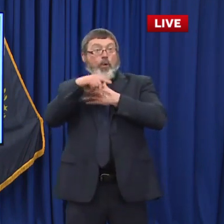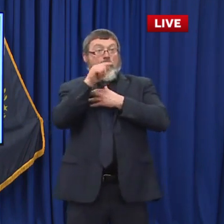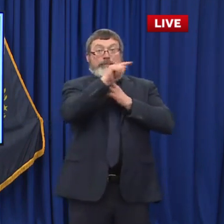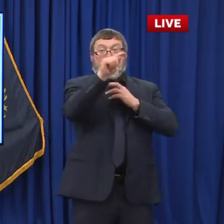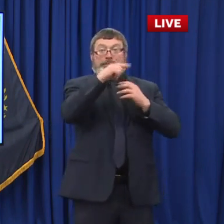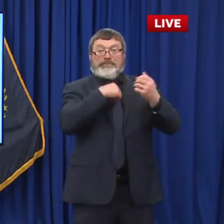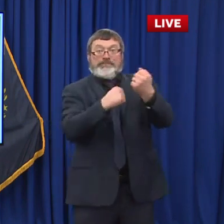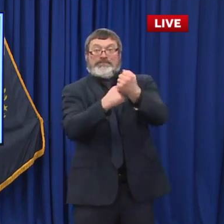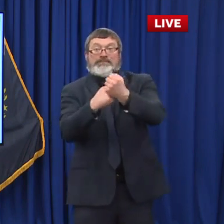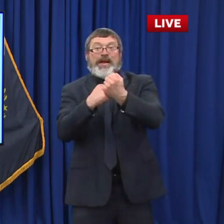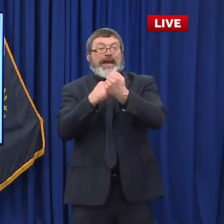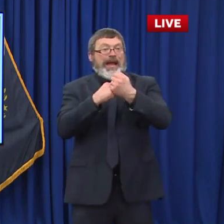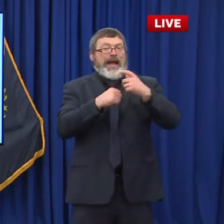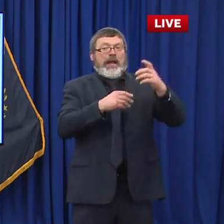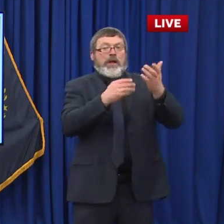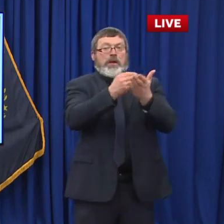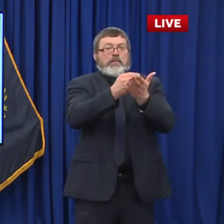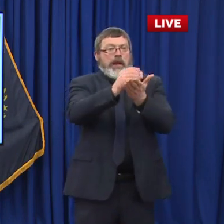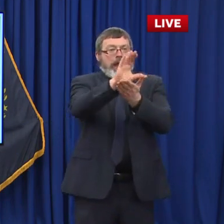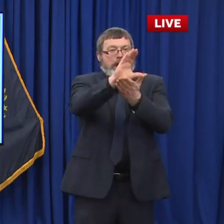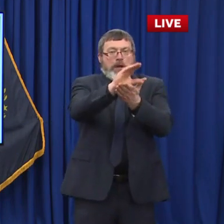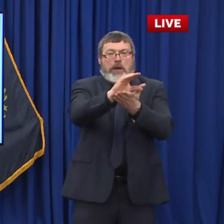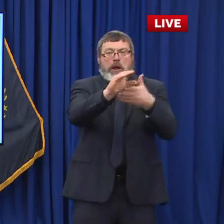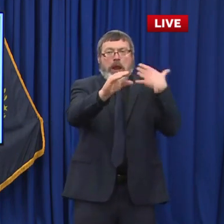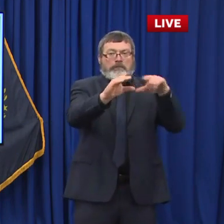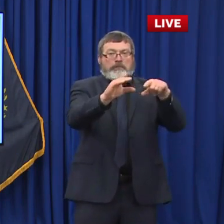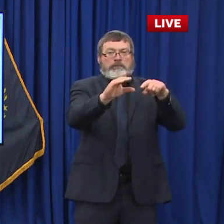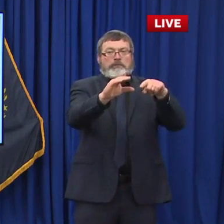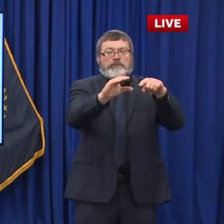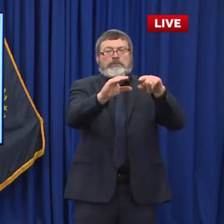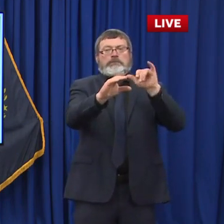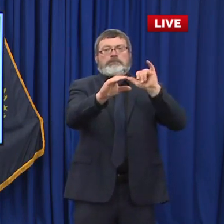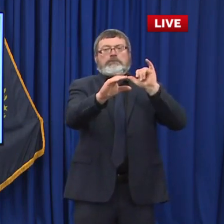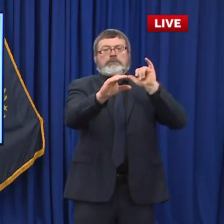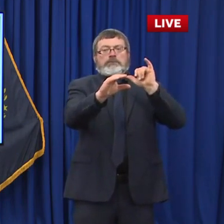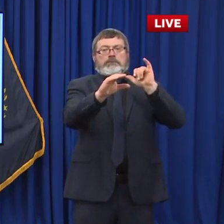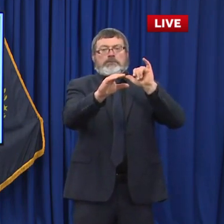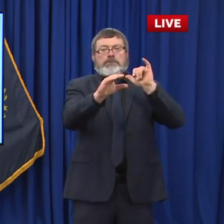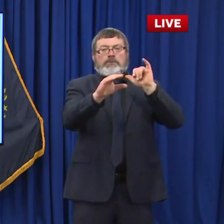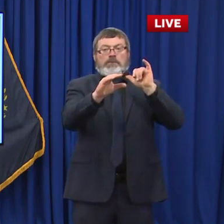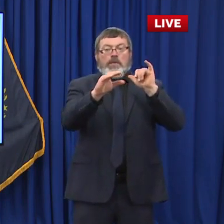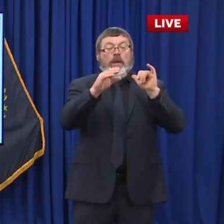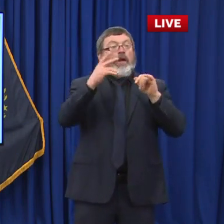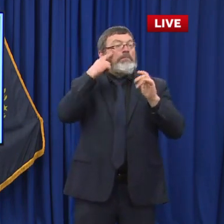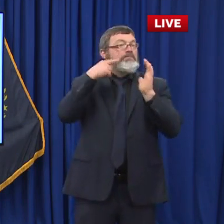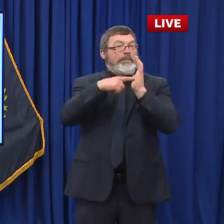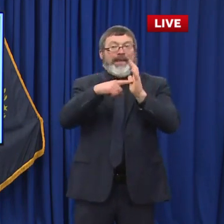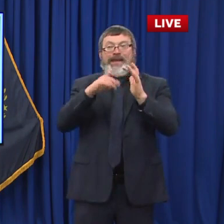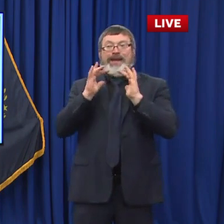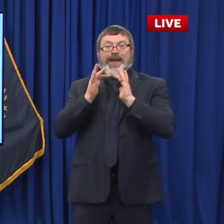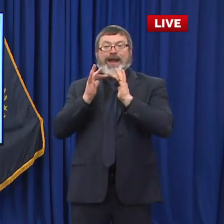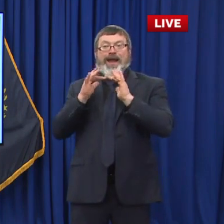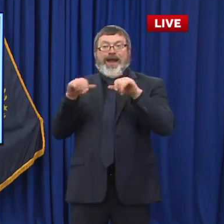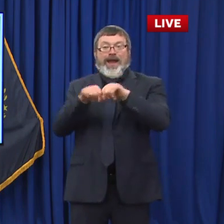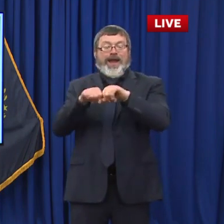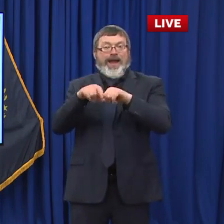IF YOU OF THE PROGRAMS WE HAVE ALLOCATED THESE FUNDS TO HAVE LAPSED FUNDS.